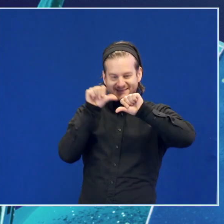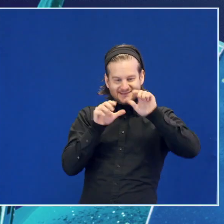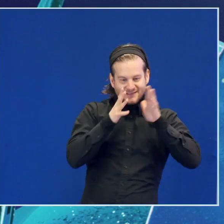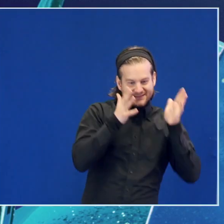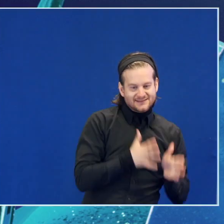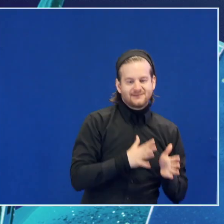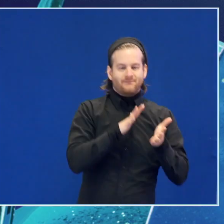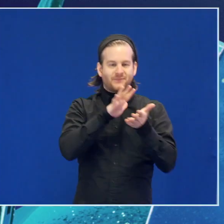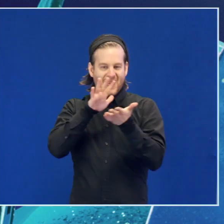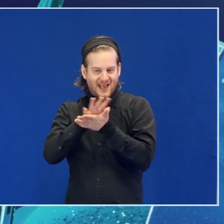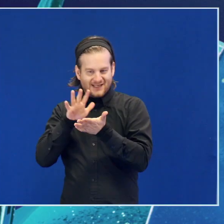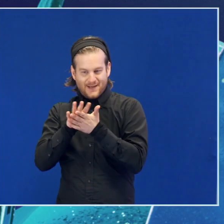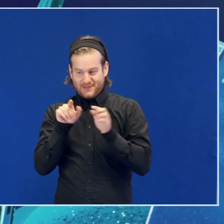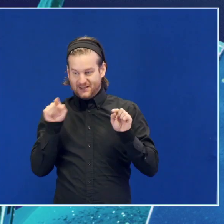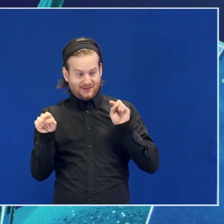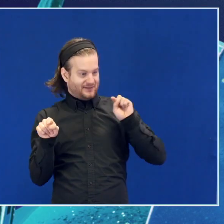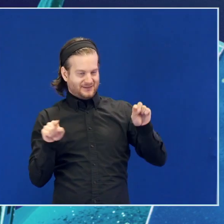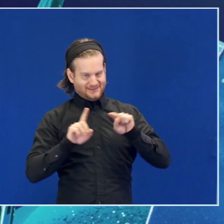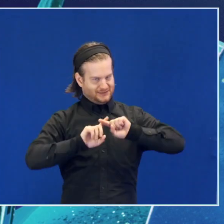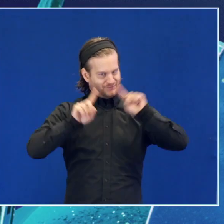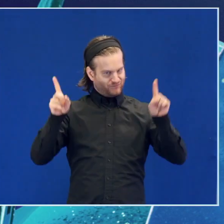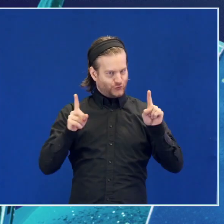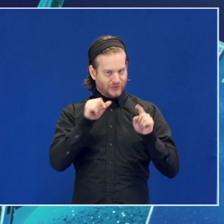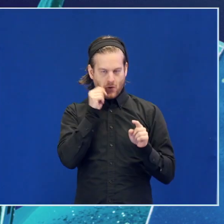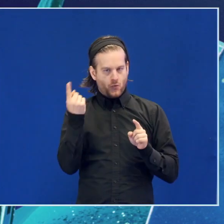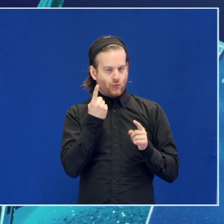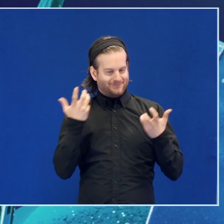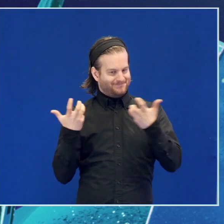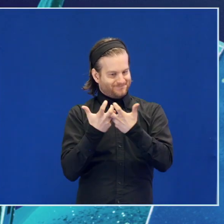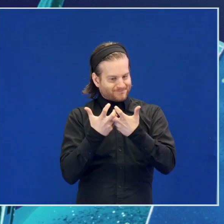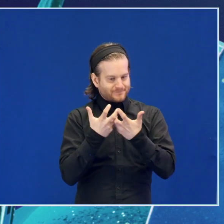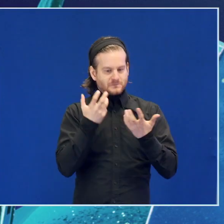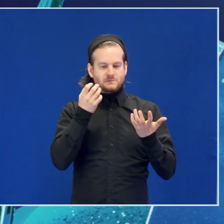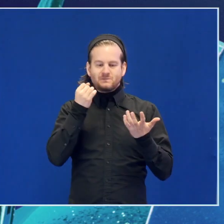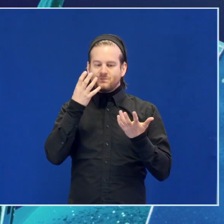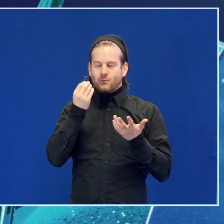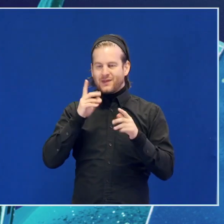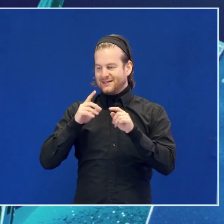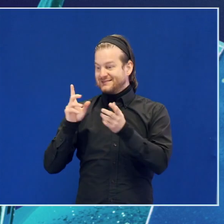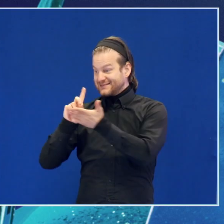And so we really gained a lot of research as part of those surveys.